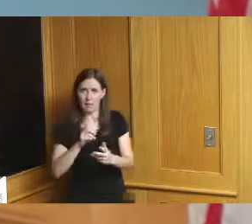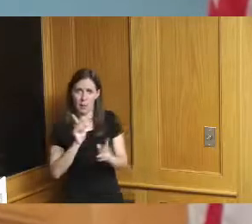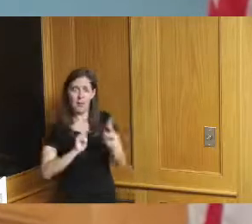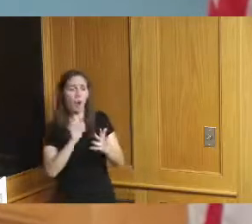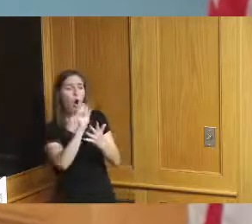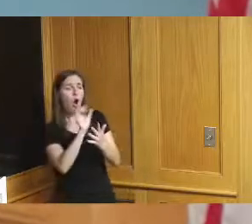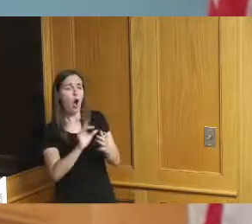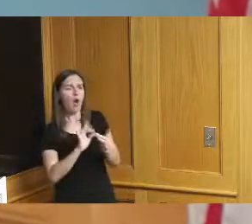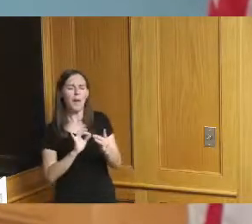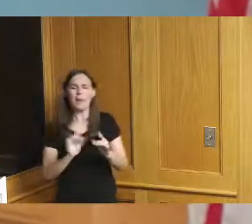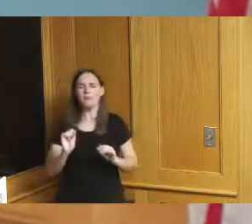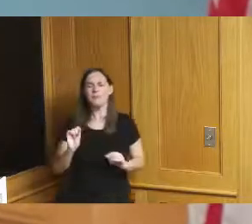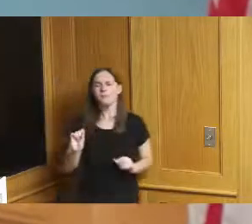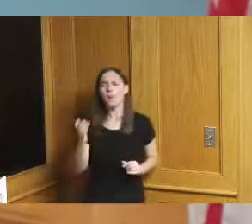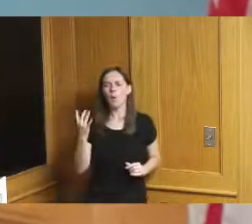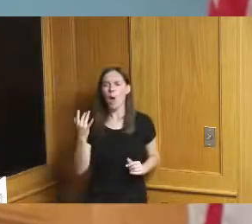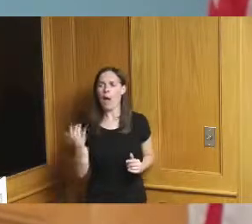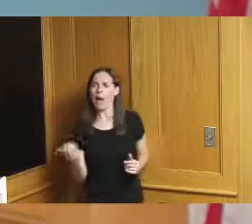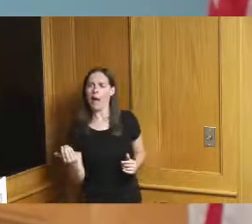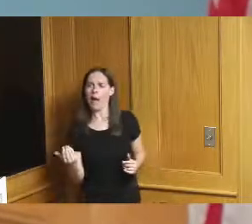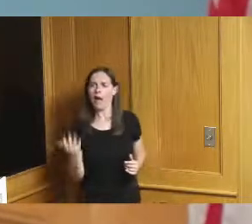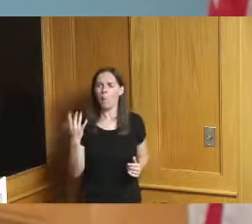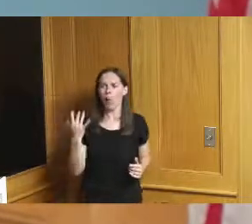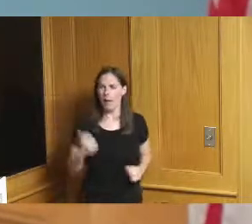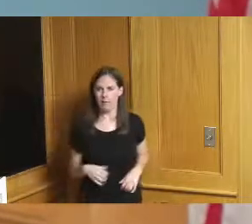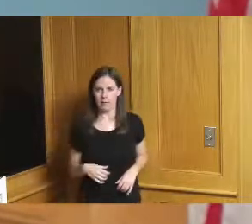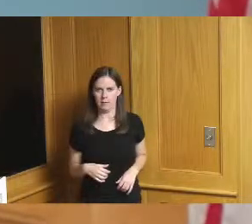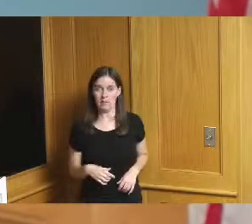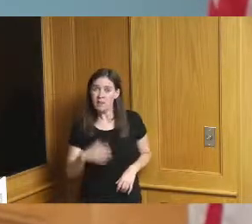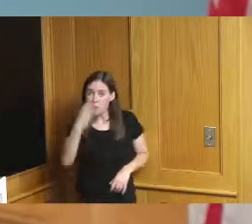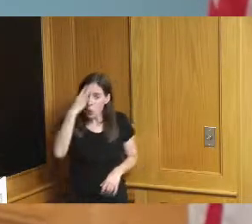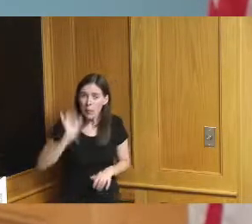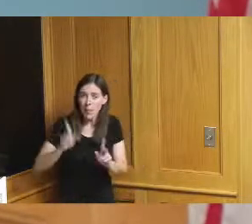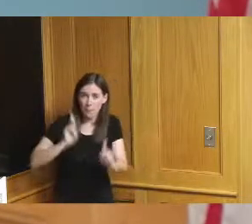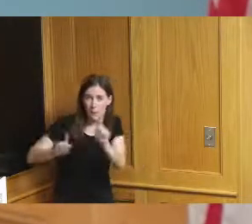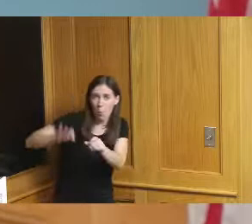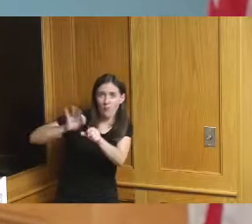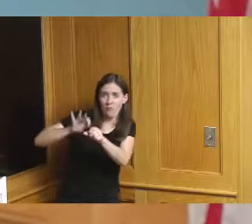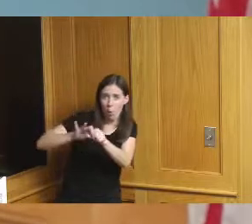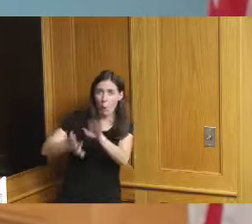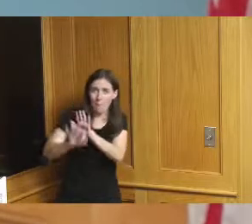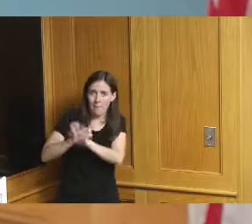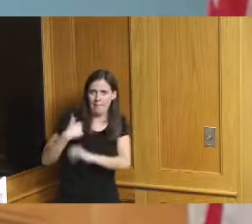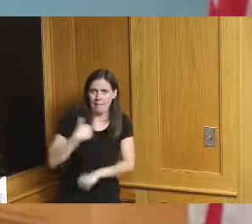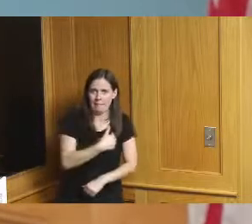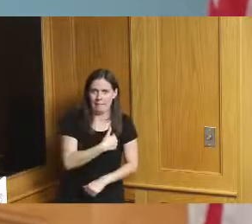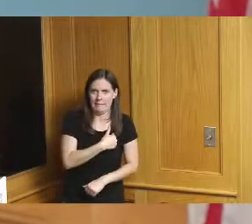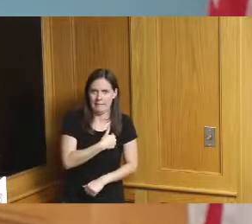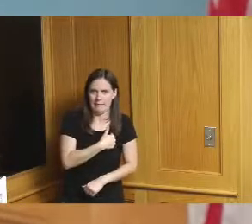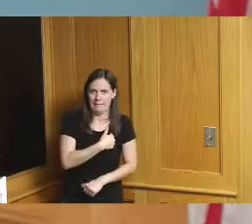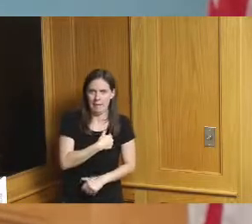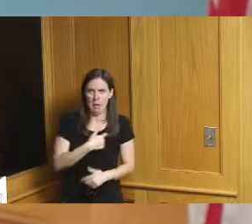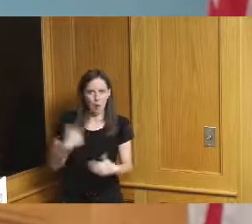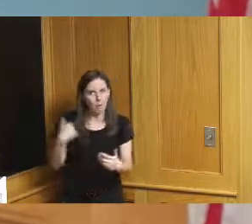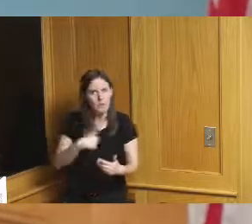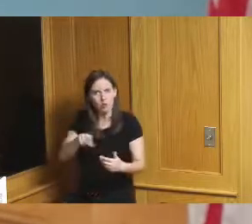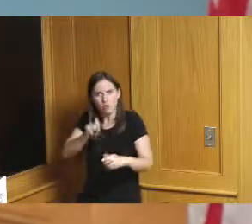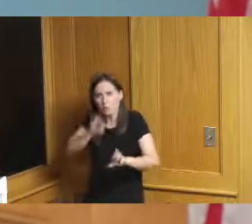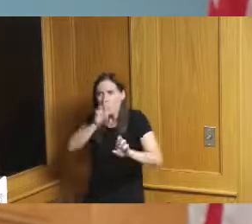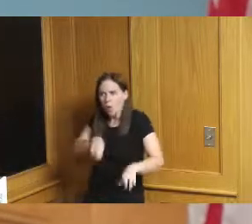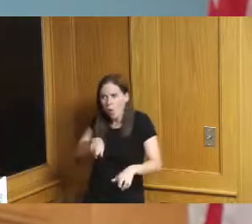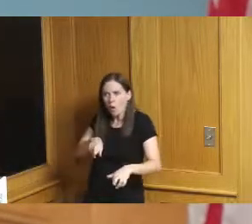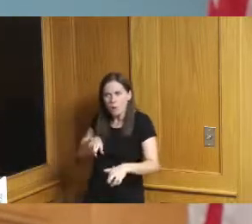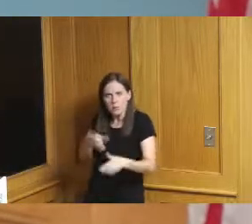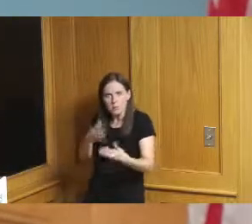held accountable we're accountable to the voters so so wait let me finish so with that being said